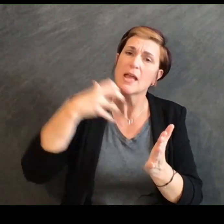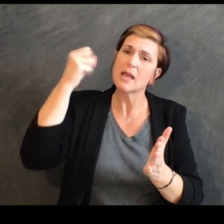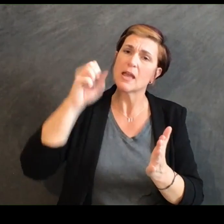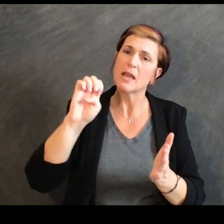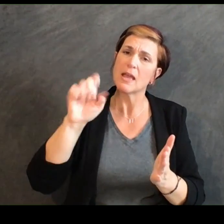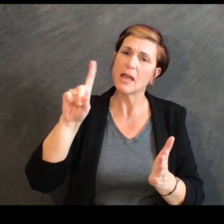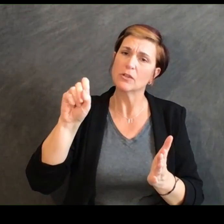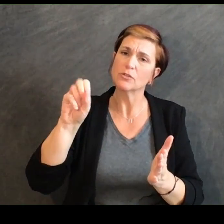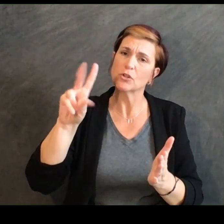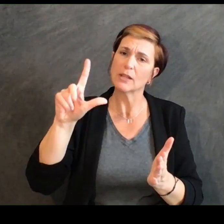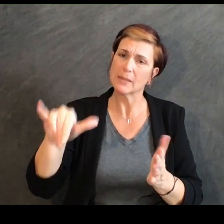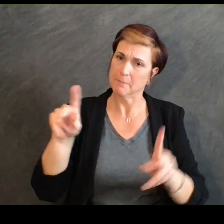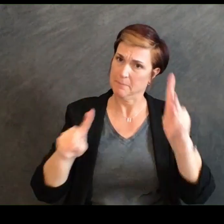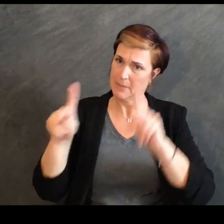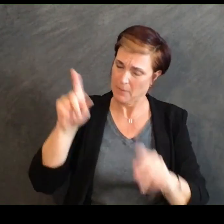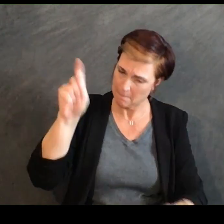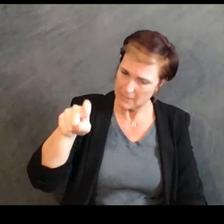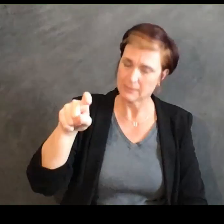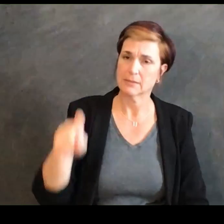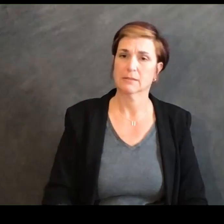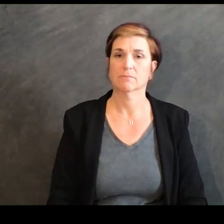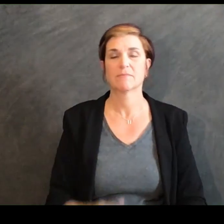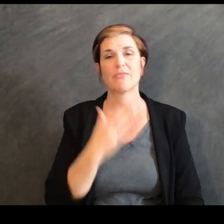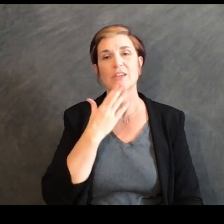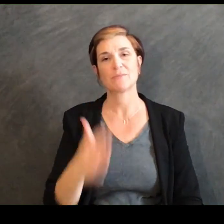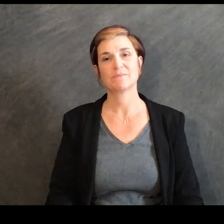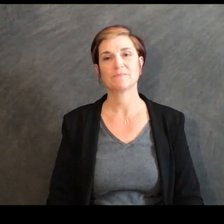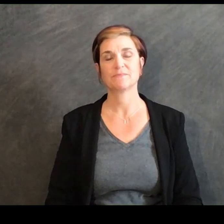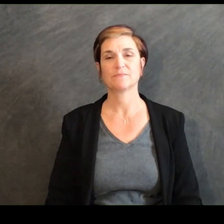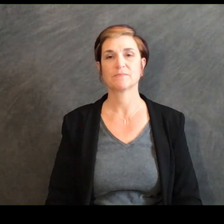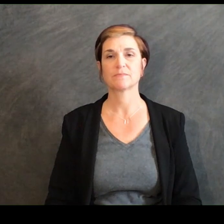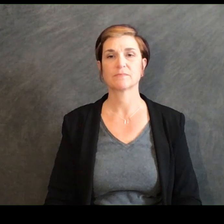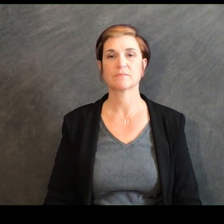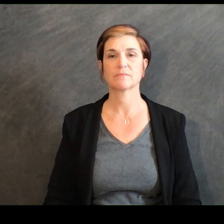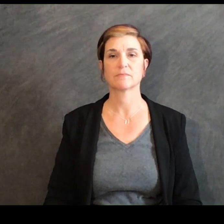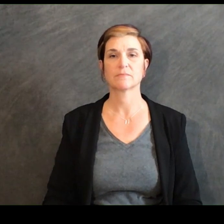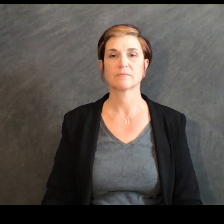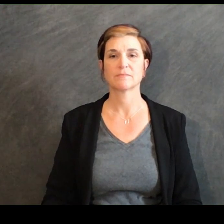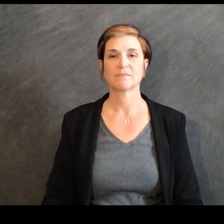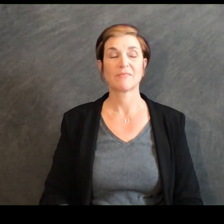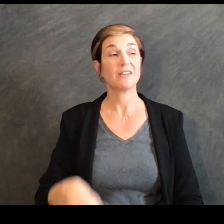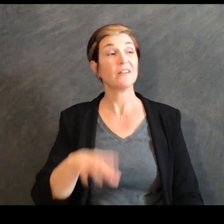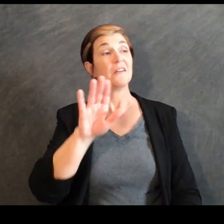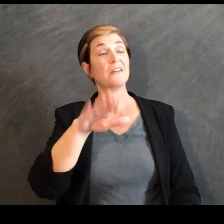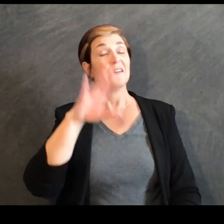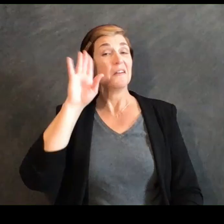you and I said in my address to the nation